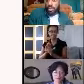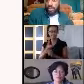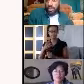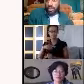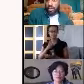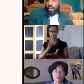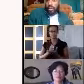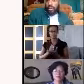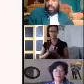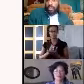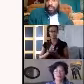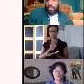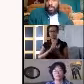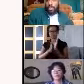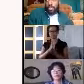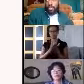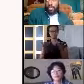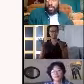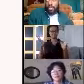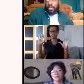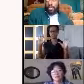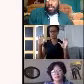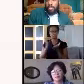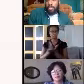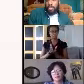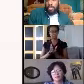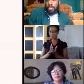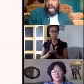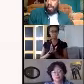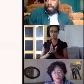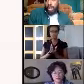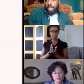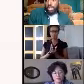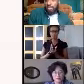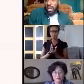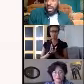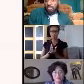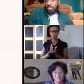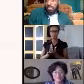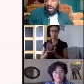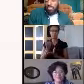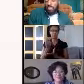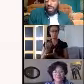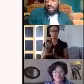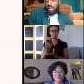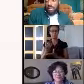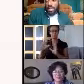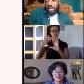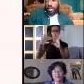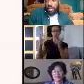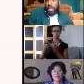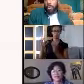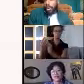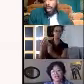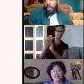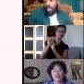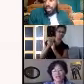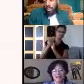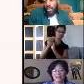of the macro oppression that exists outside of it. And we'll actually talk about that